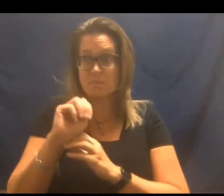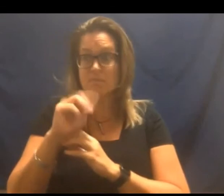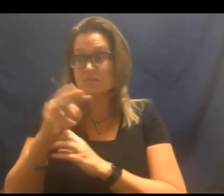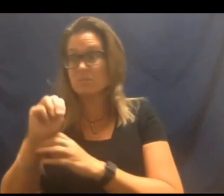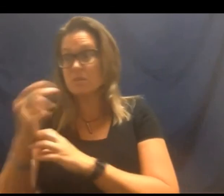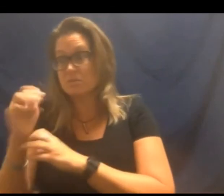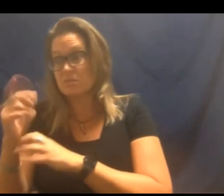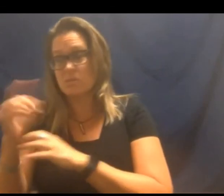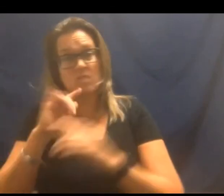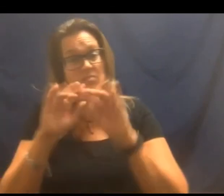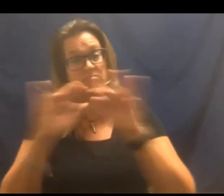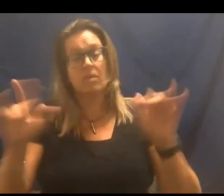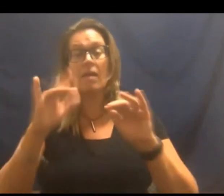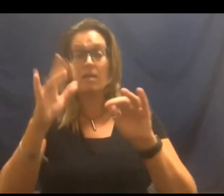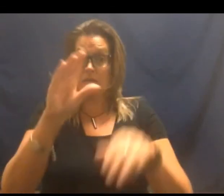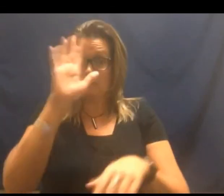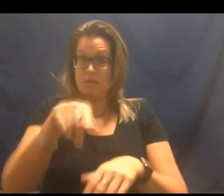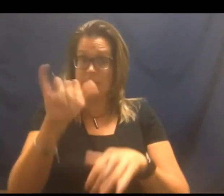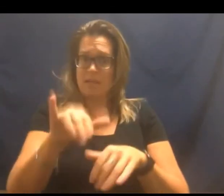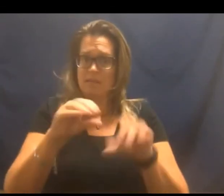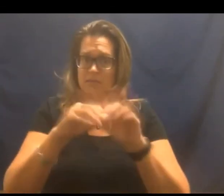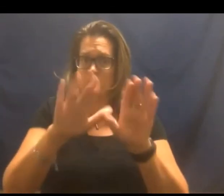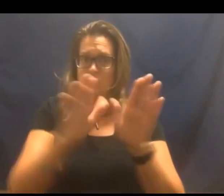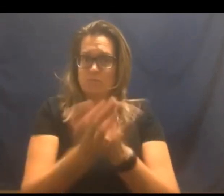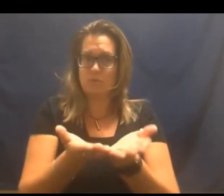those "movements" or "holds" and that's on page 293